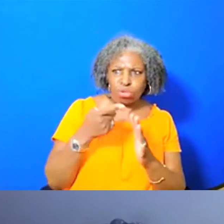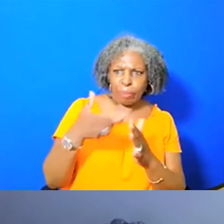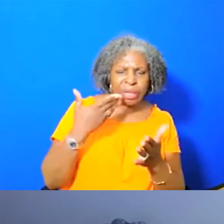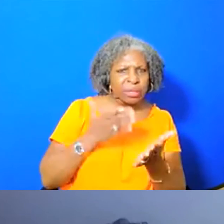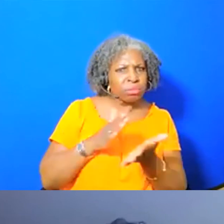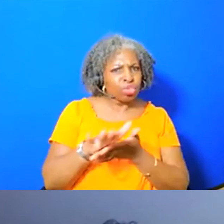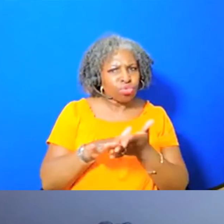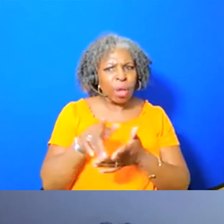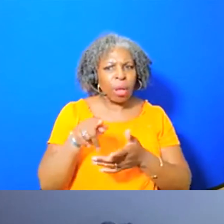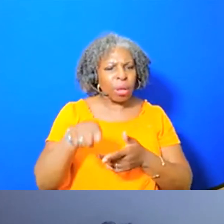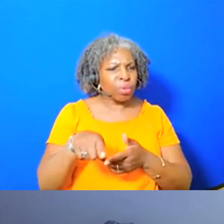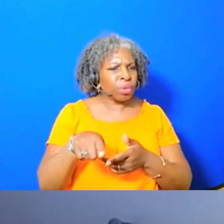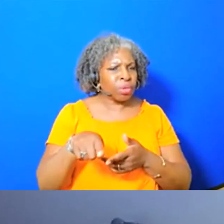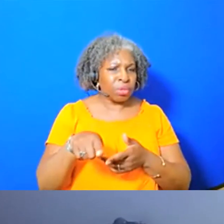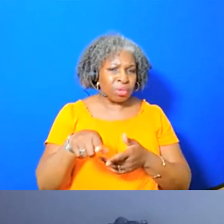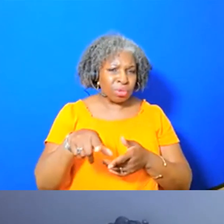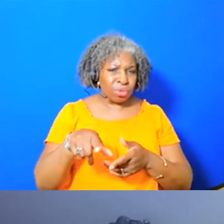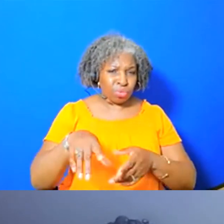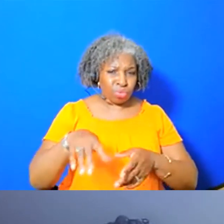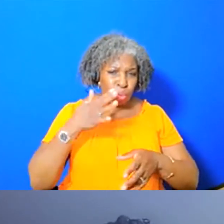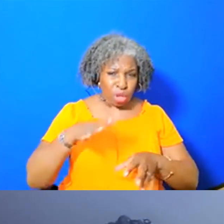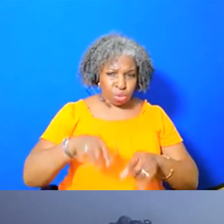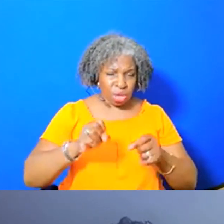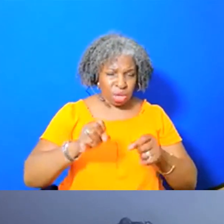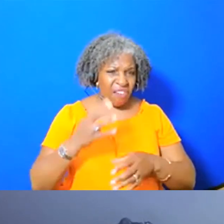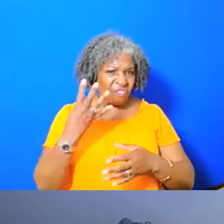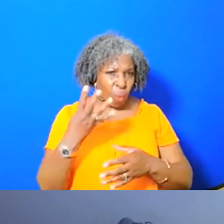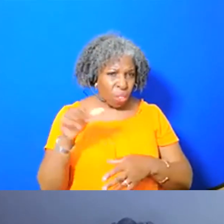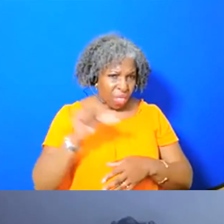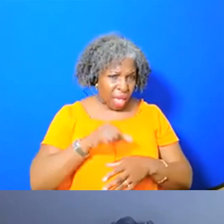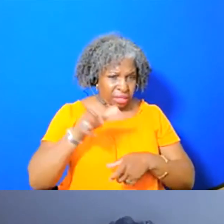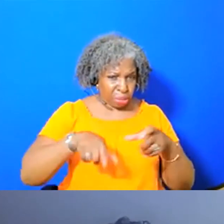and there were 4000 people signing up, which is really exciting.